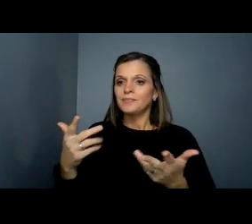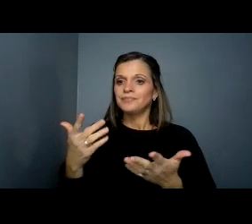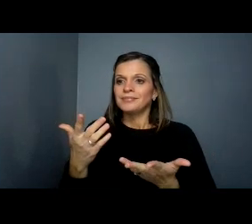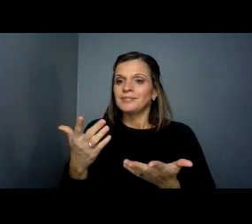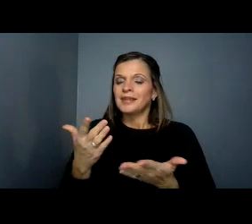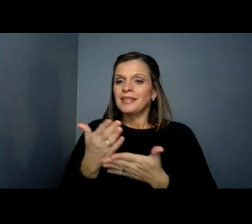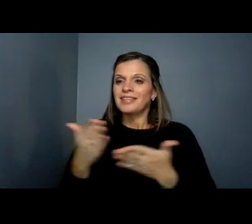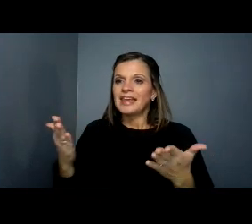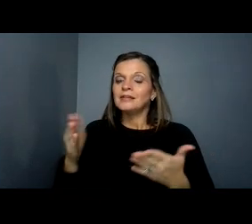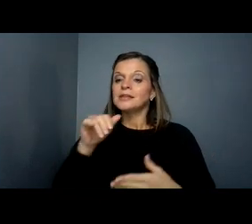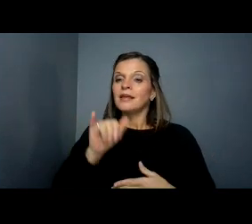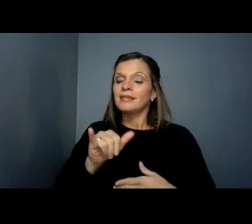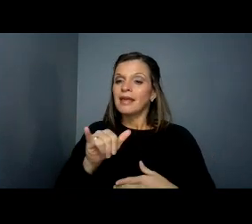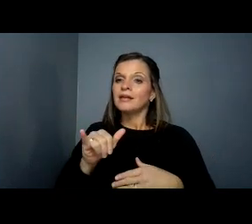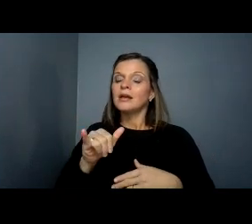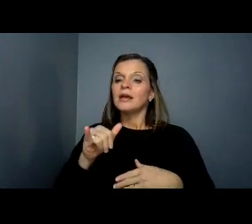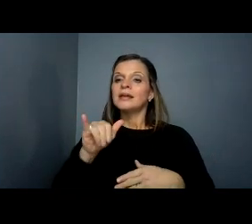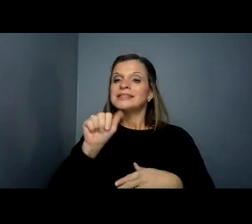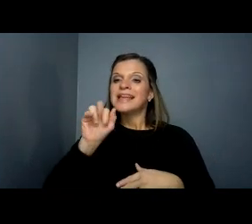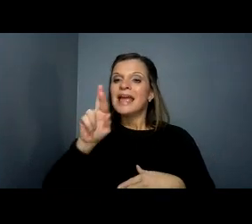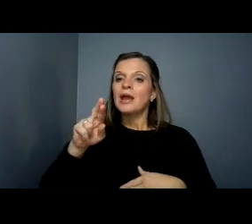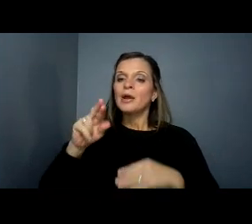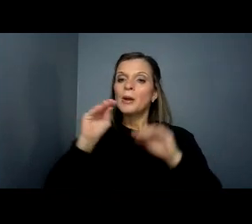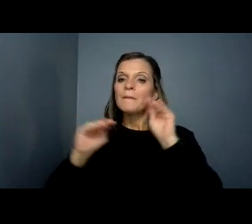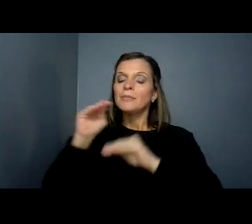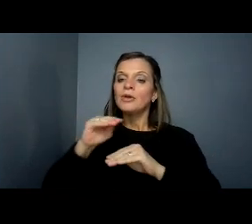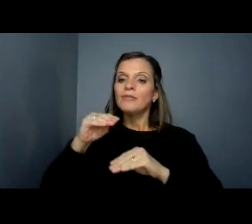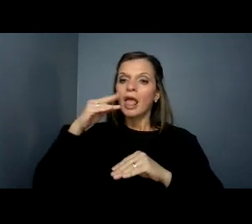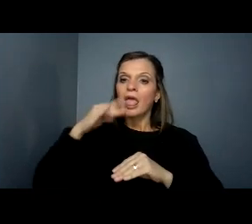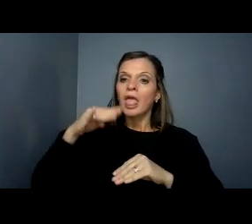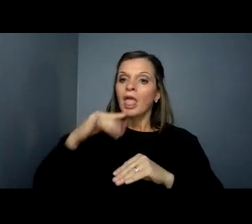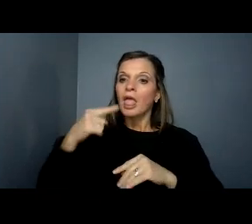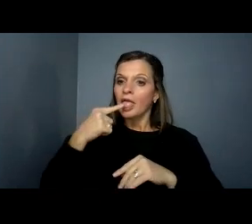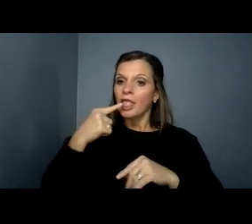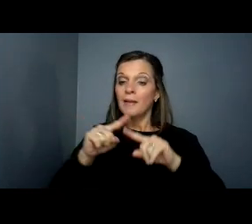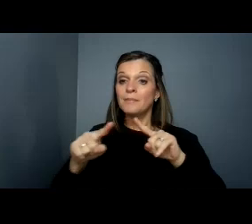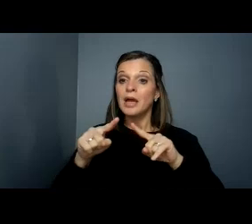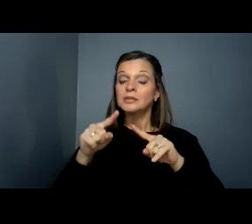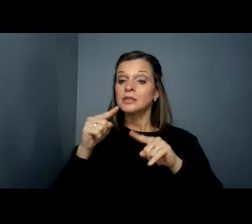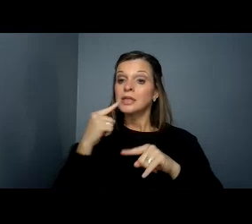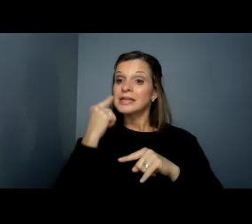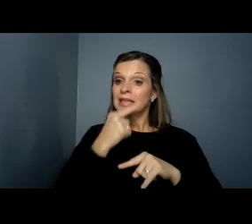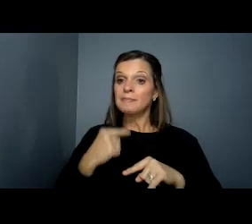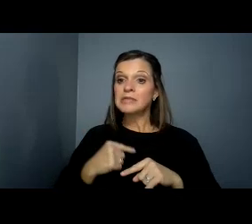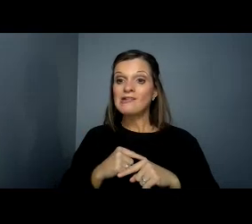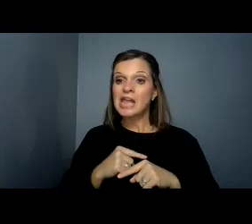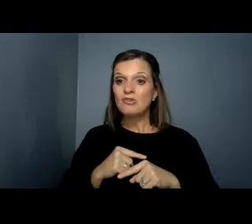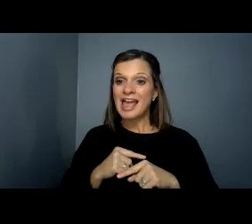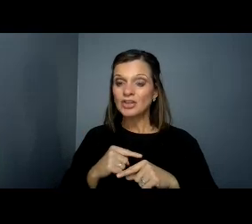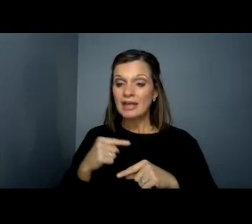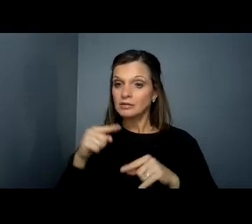tongue and lips, and so when they hear things it comes out like there's no breaks in the language.